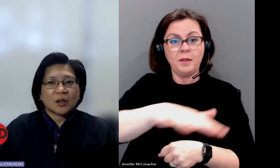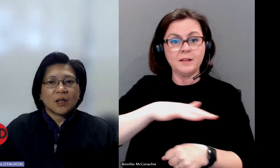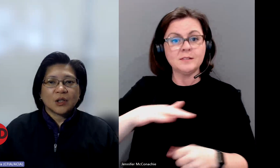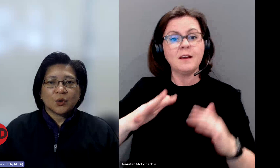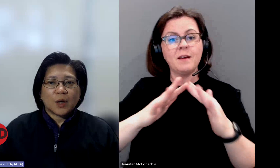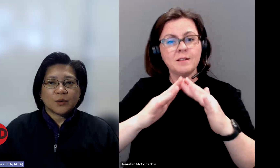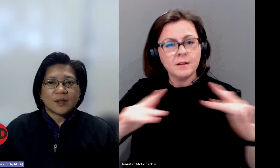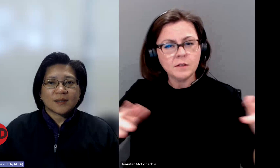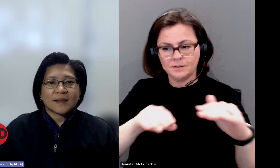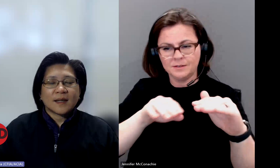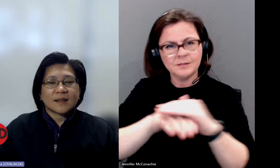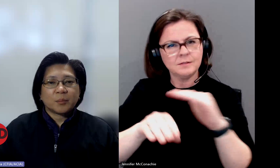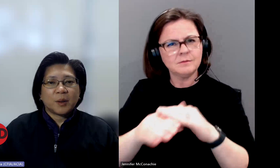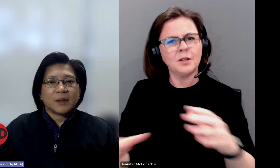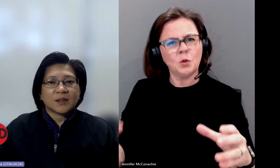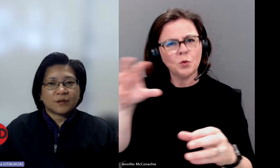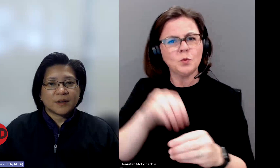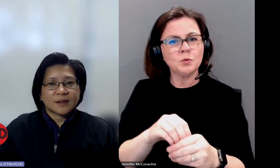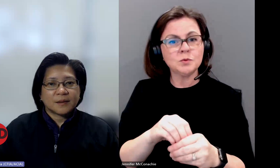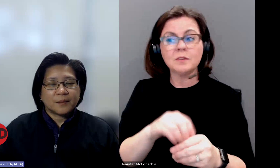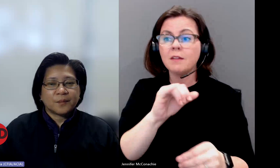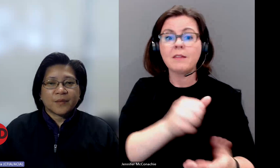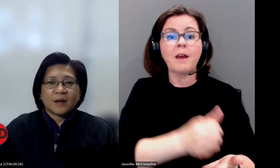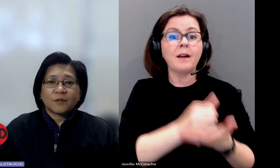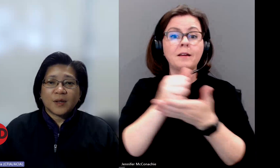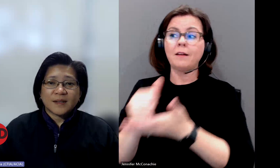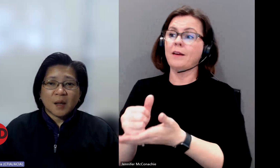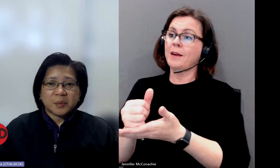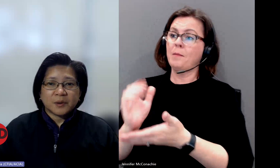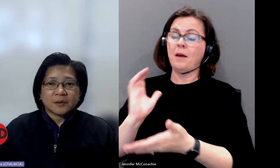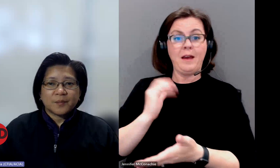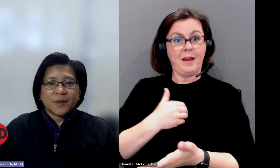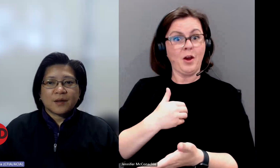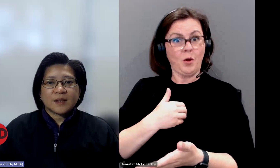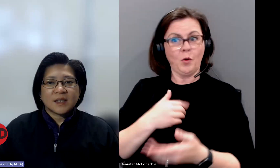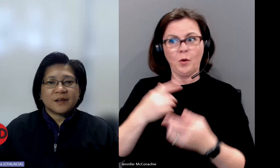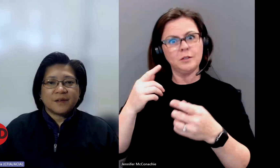accessible and inclusive workplaces is essential to our success